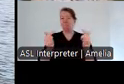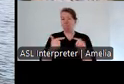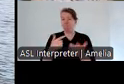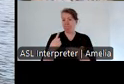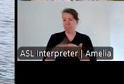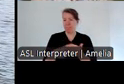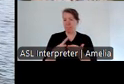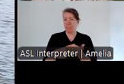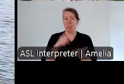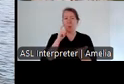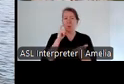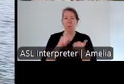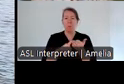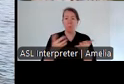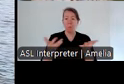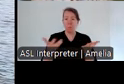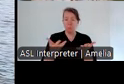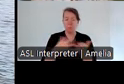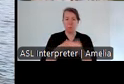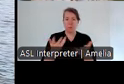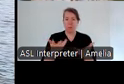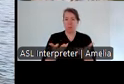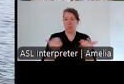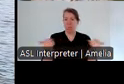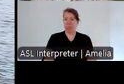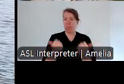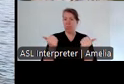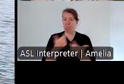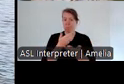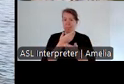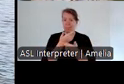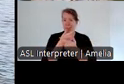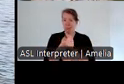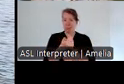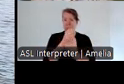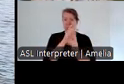Um, there's a lot of interesting stuff in just the abstract and the background about WCAG does